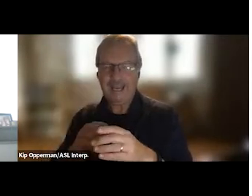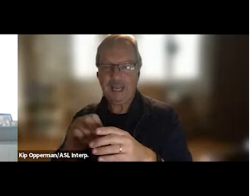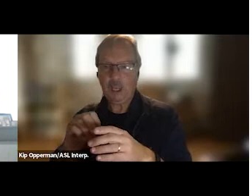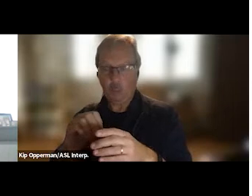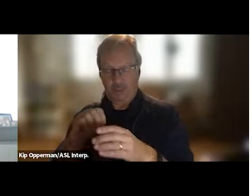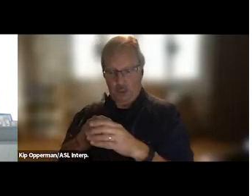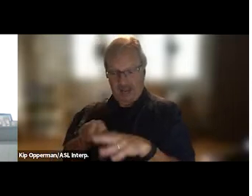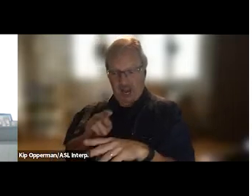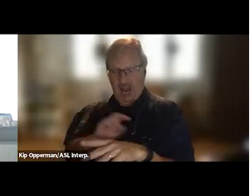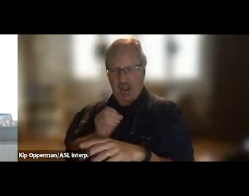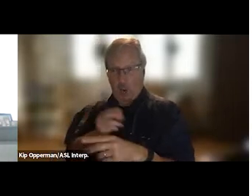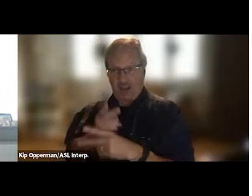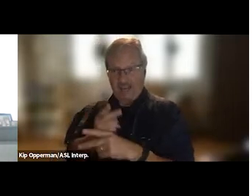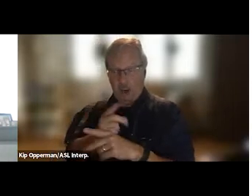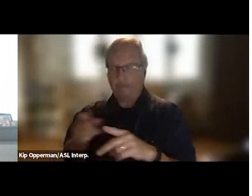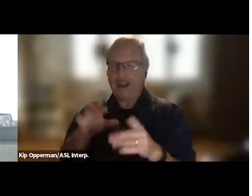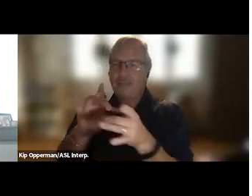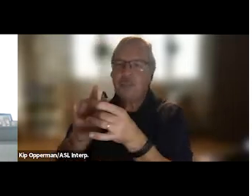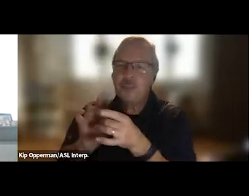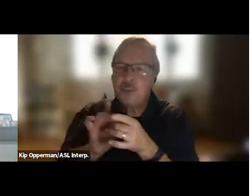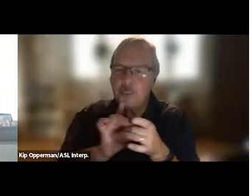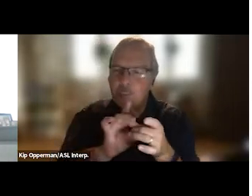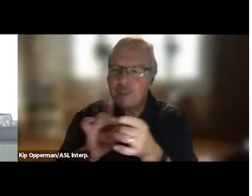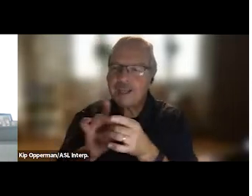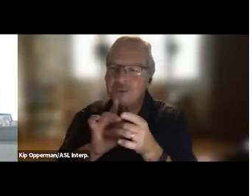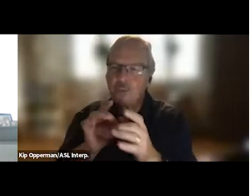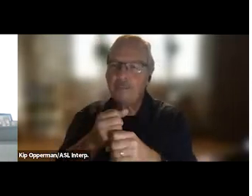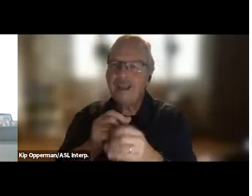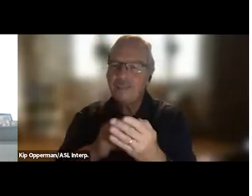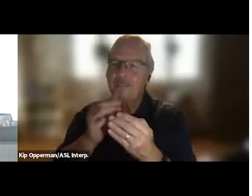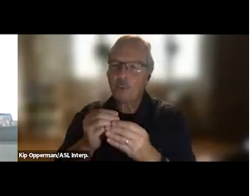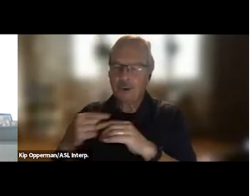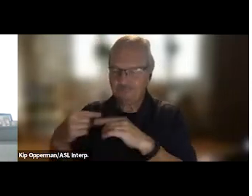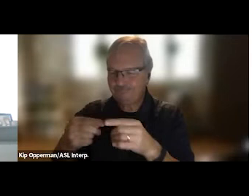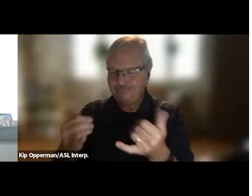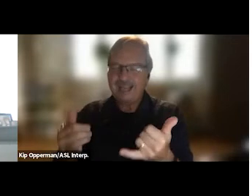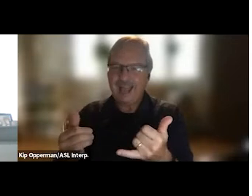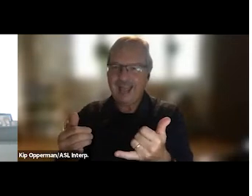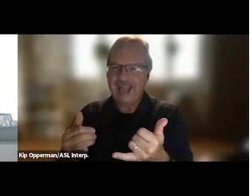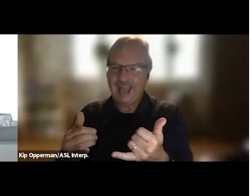But it's the relationships that have truly made our program, what it is today. I can't stress that enough, we can't do it alone.